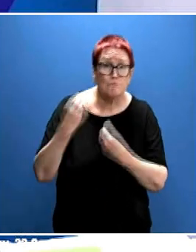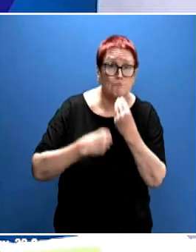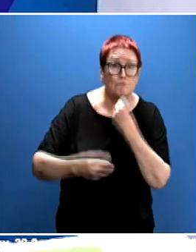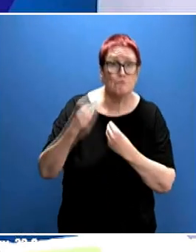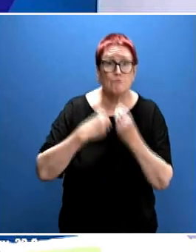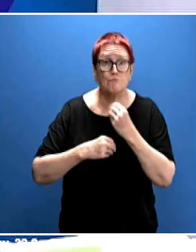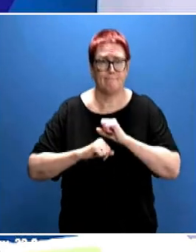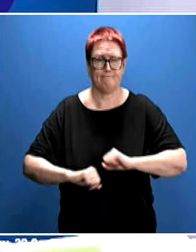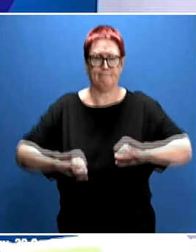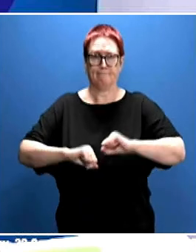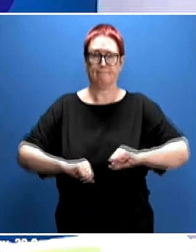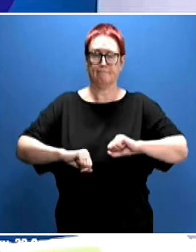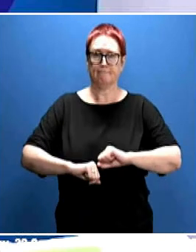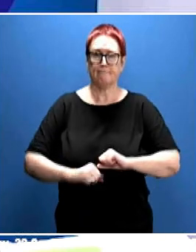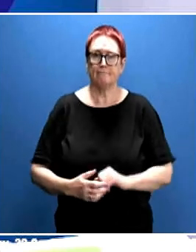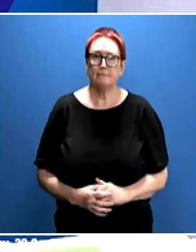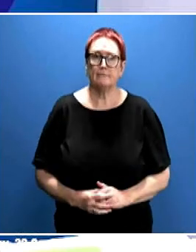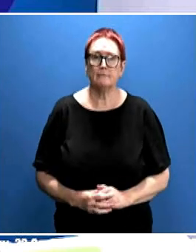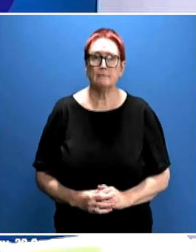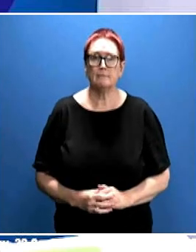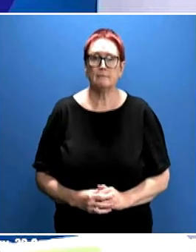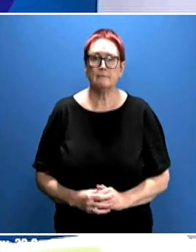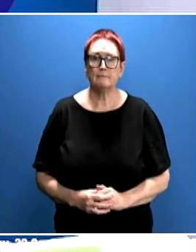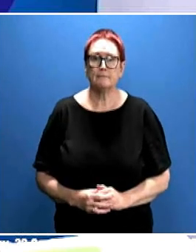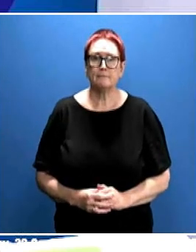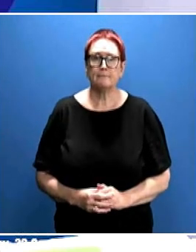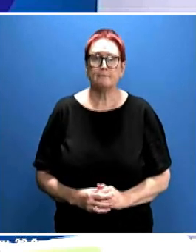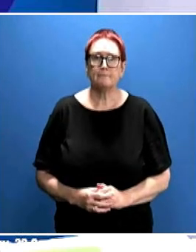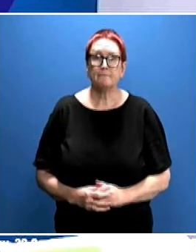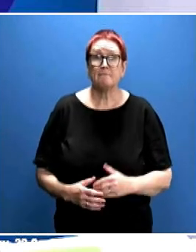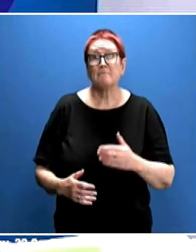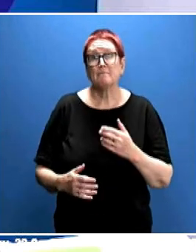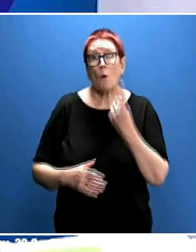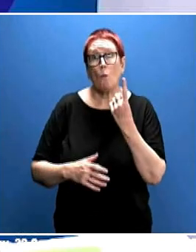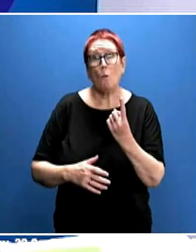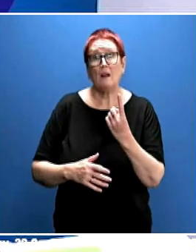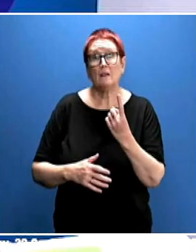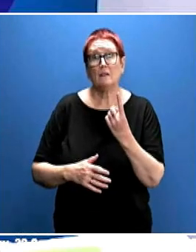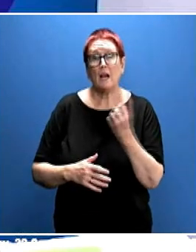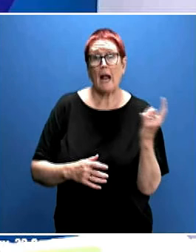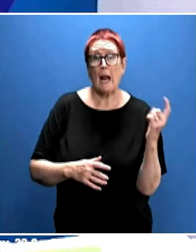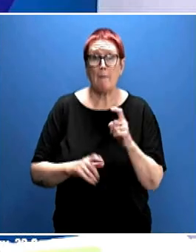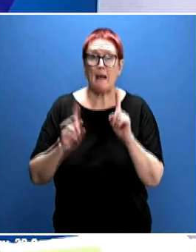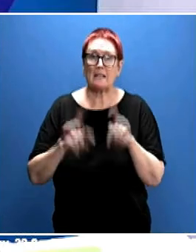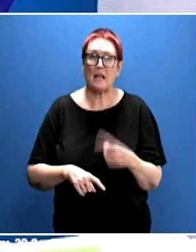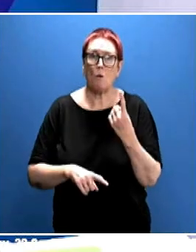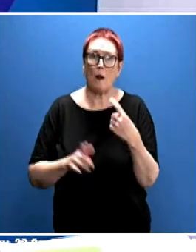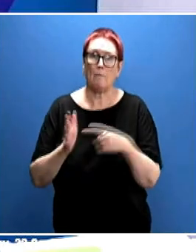and otherwise refresh themselves? If we could have 1.45 resumption Eastern Time, Chair.